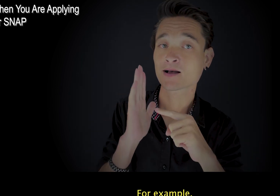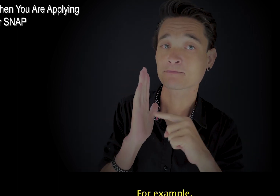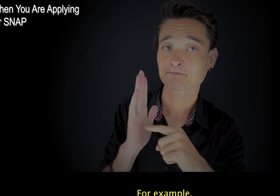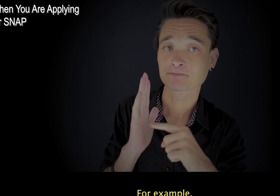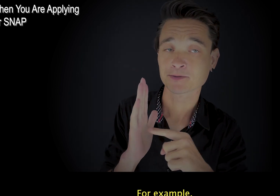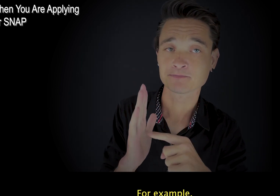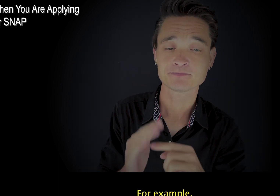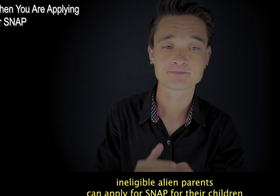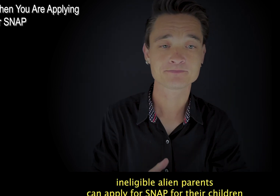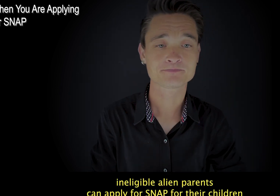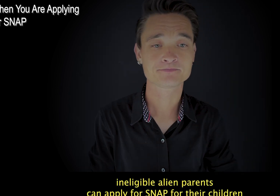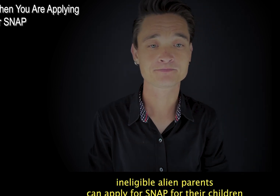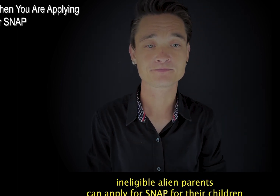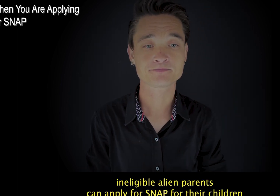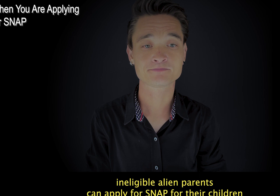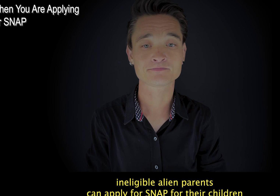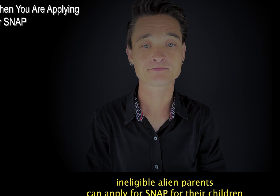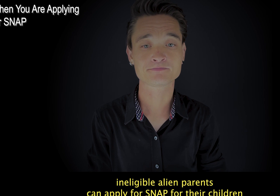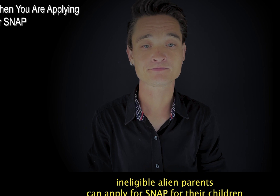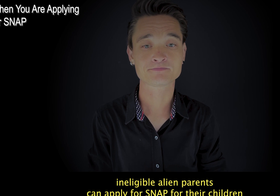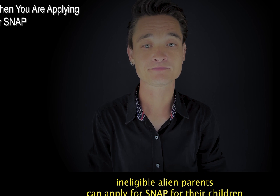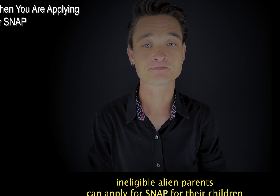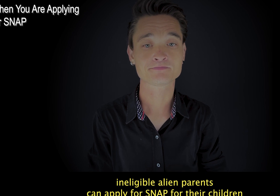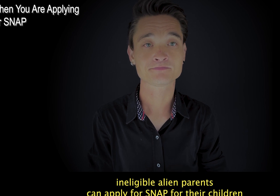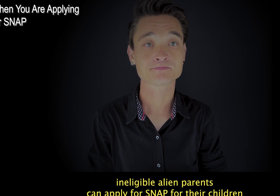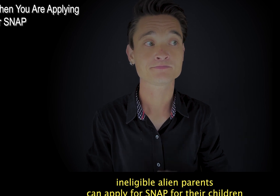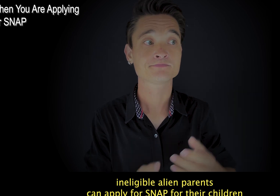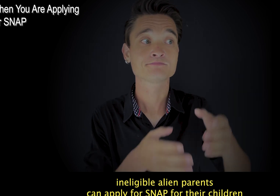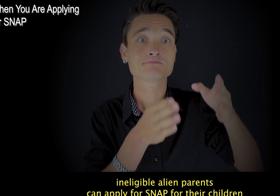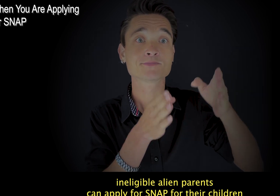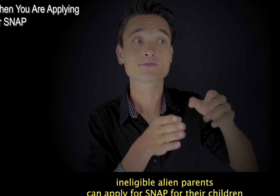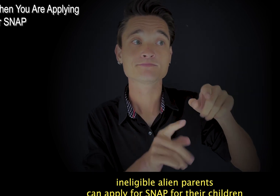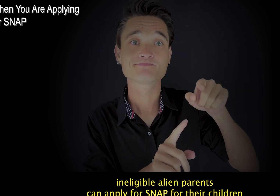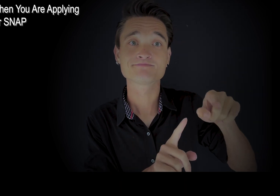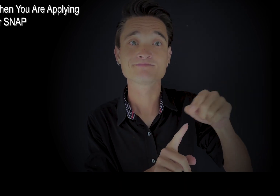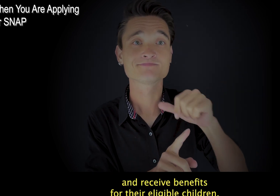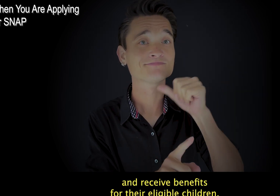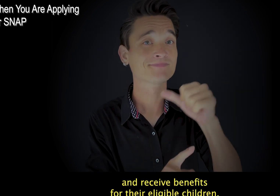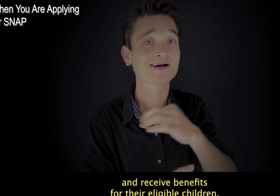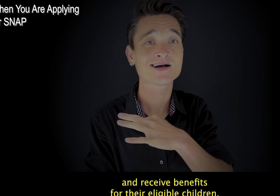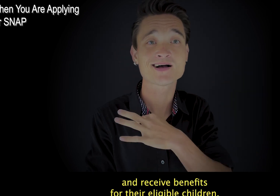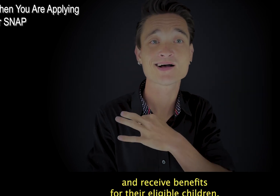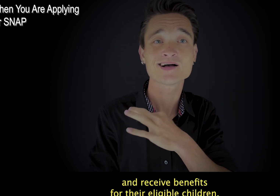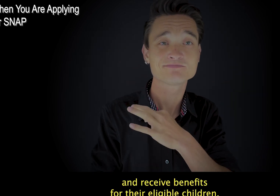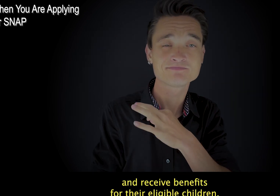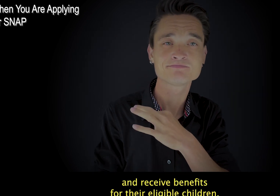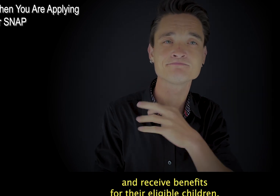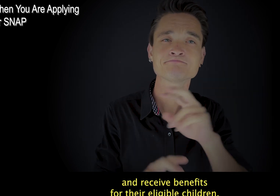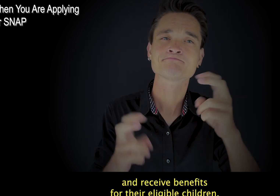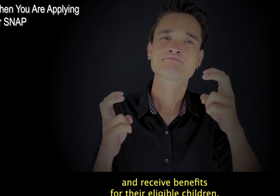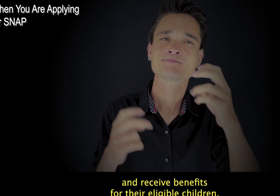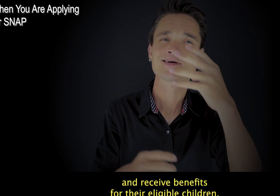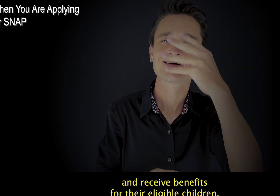For example, ineligible alien parents can apply for SNAP for their children and receive benefits for their eligible children.